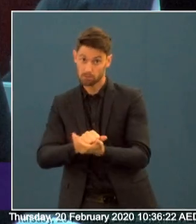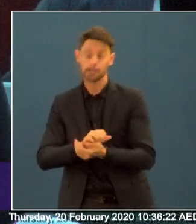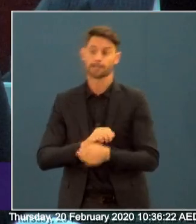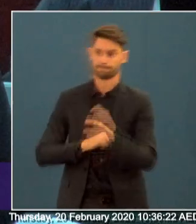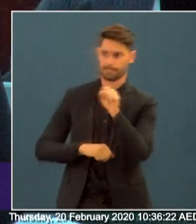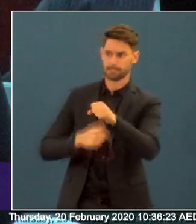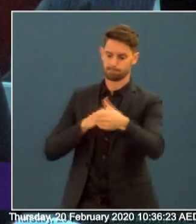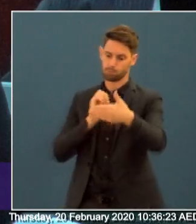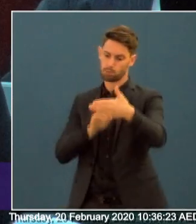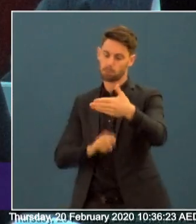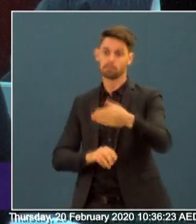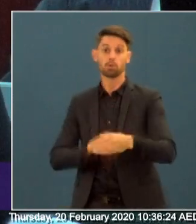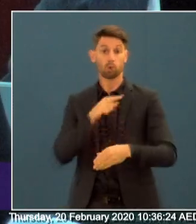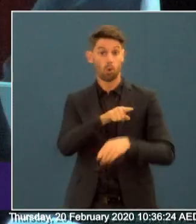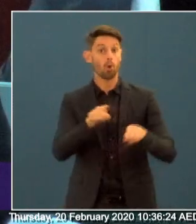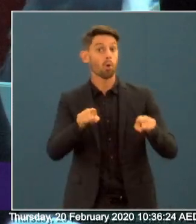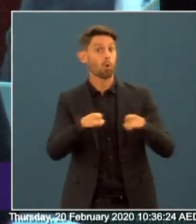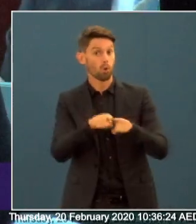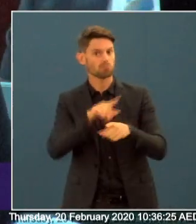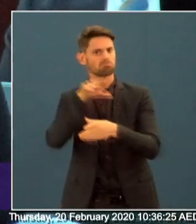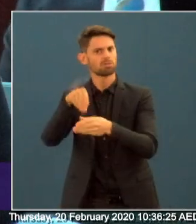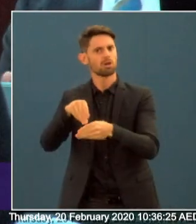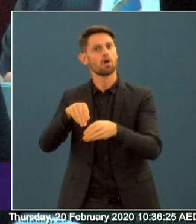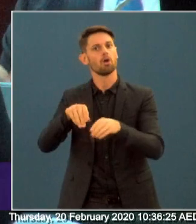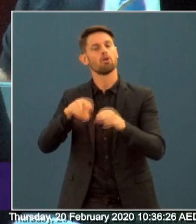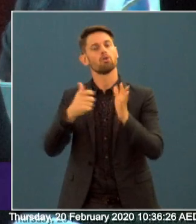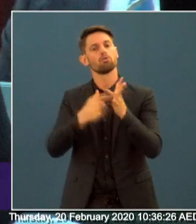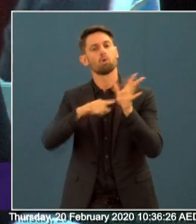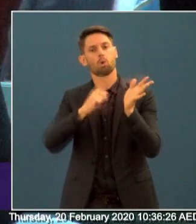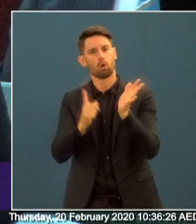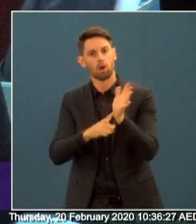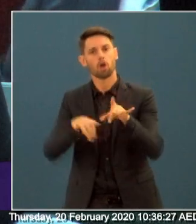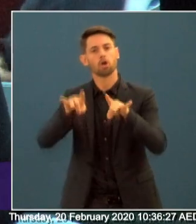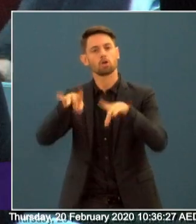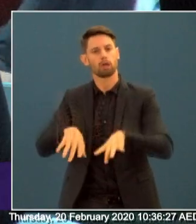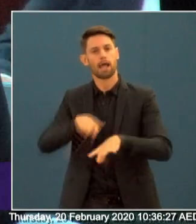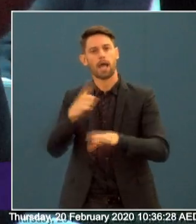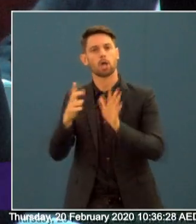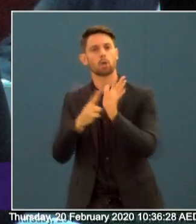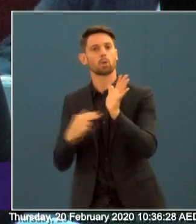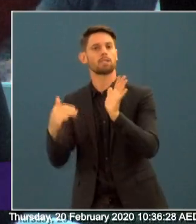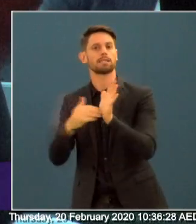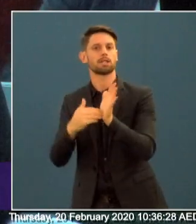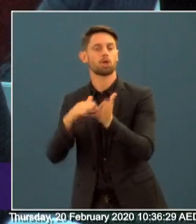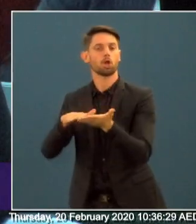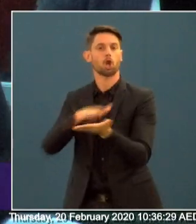I have, yes. And you're a Fellow of the Royal Australian and New Zealand College of Psychiatrists. That's correct. MS EASTMAN: All right.